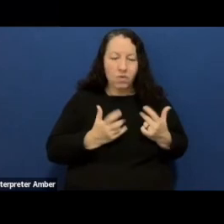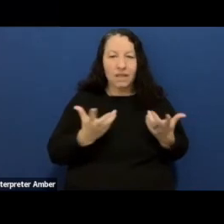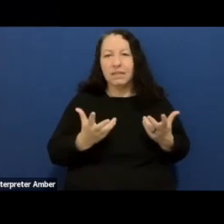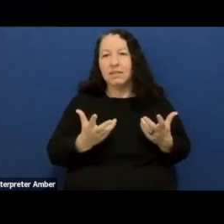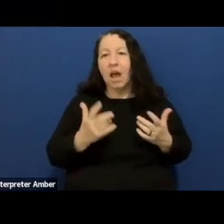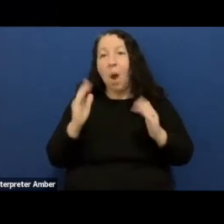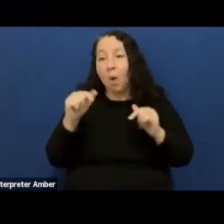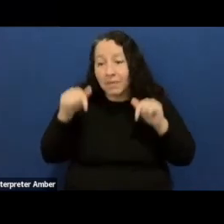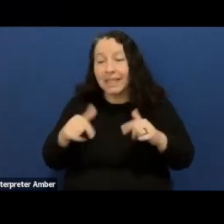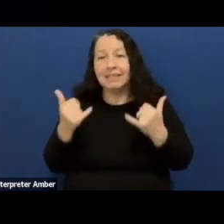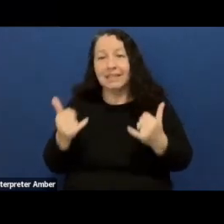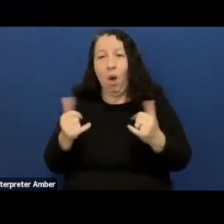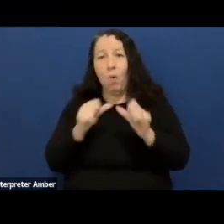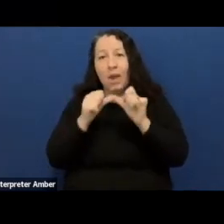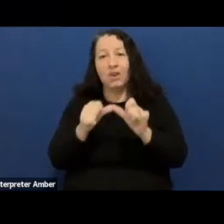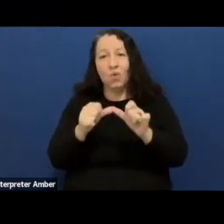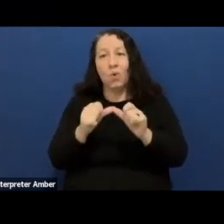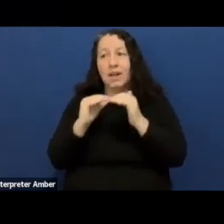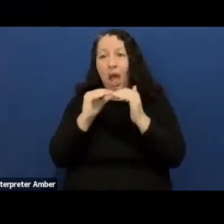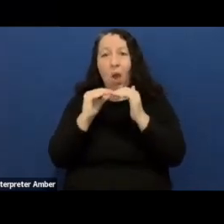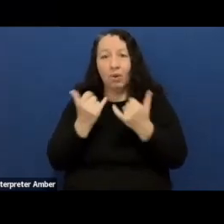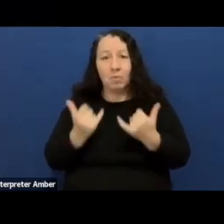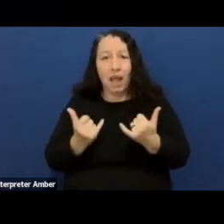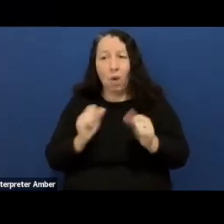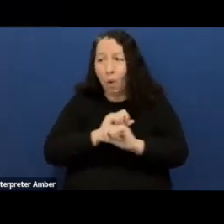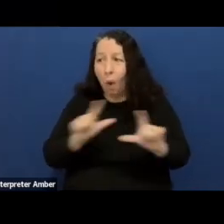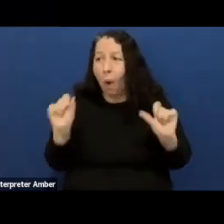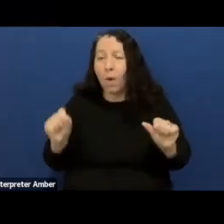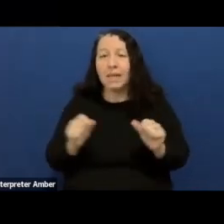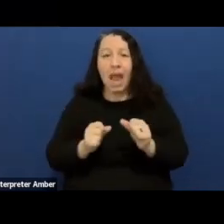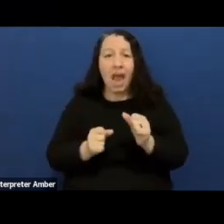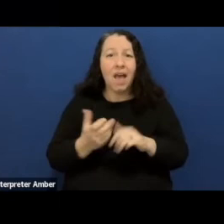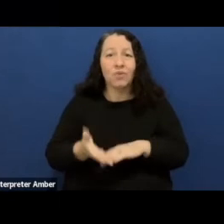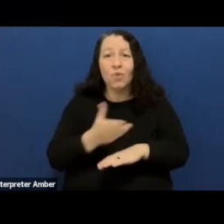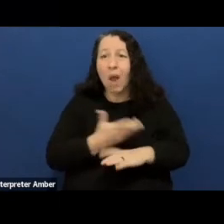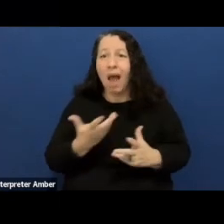a more just now. I hope this is the now that endures, an equitable now in